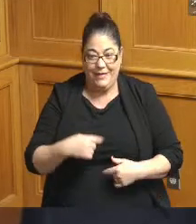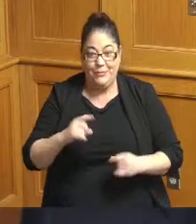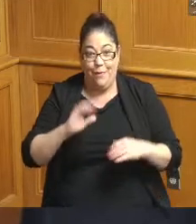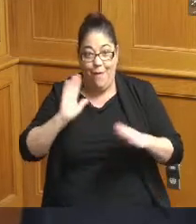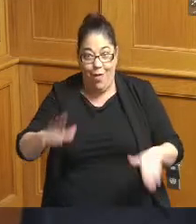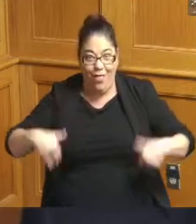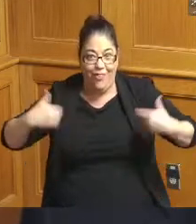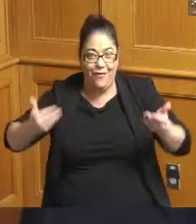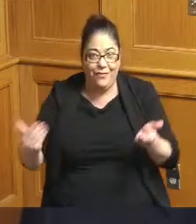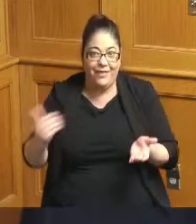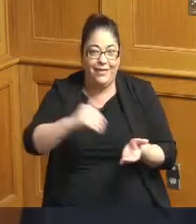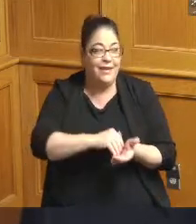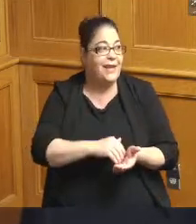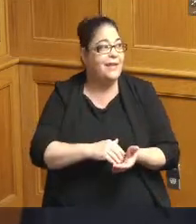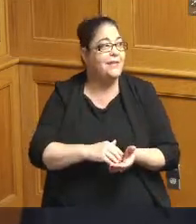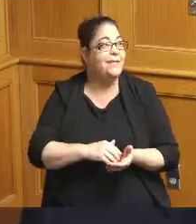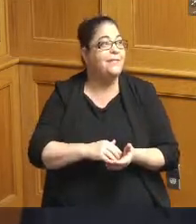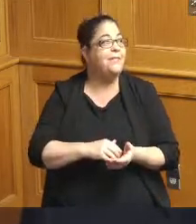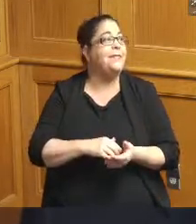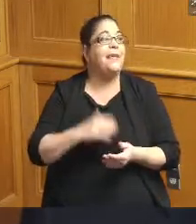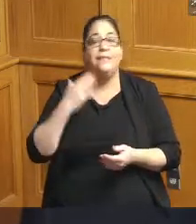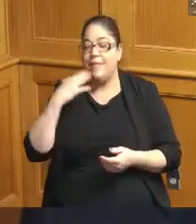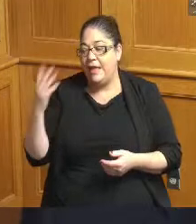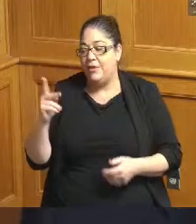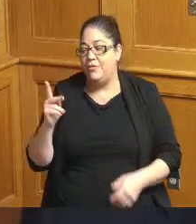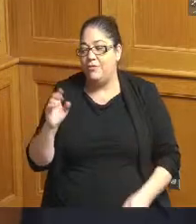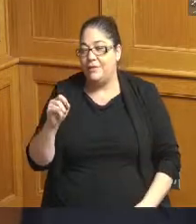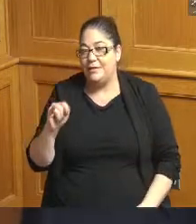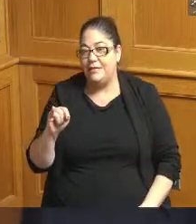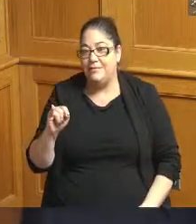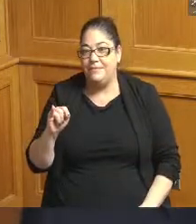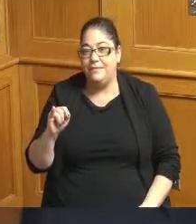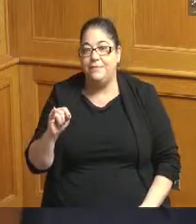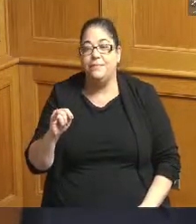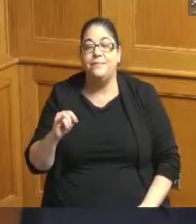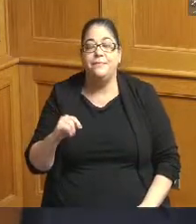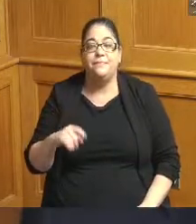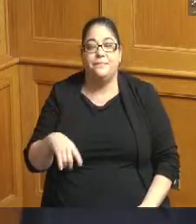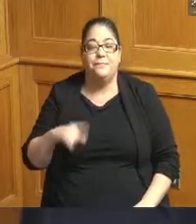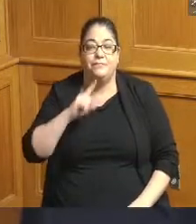today thank you Kristie I promise I won't go through the the presentation today but